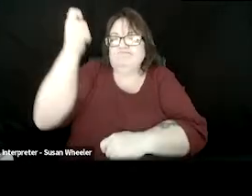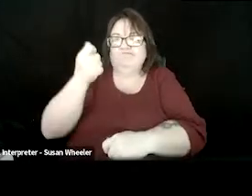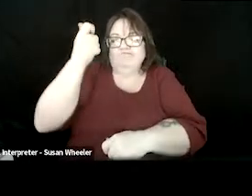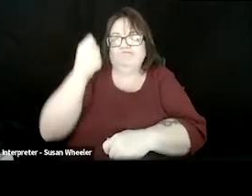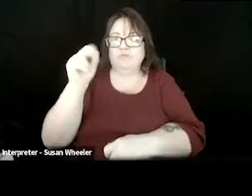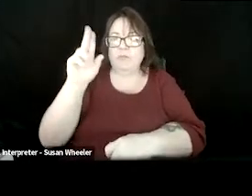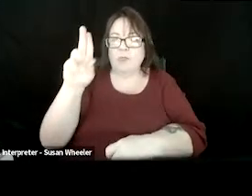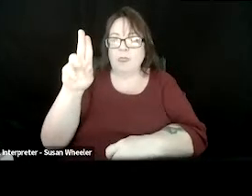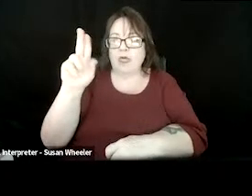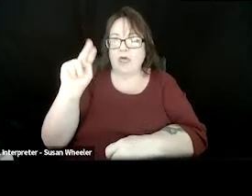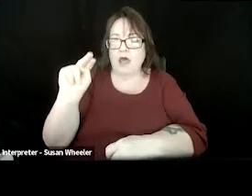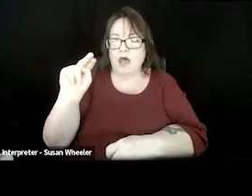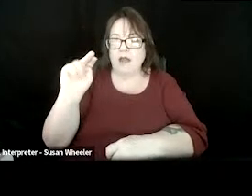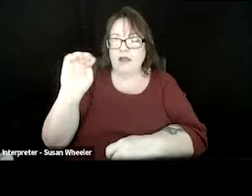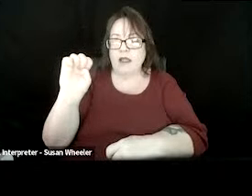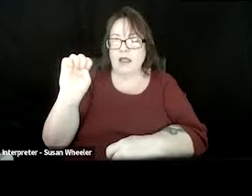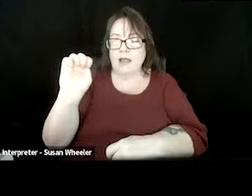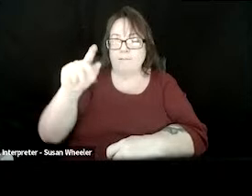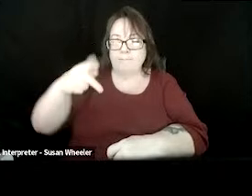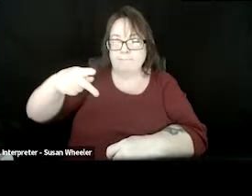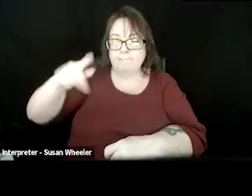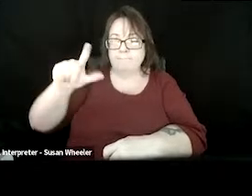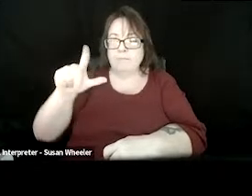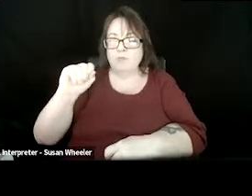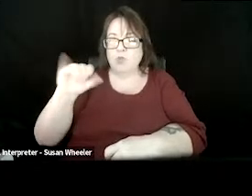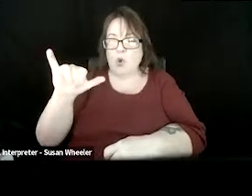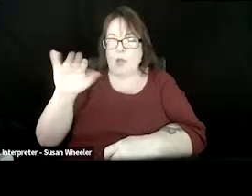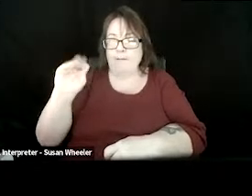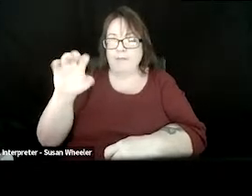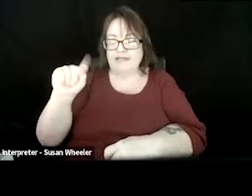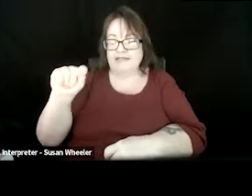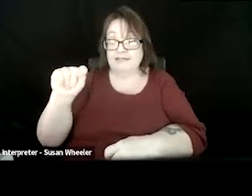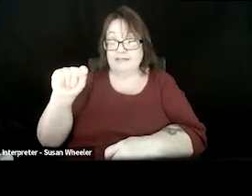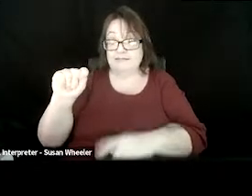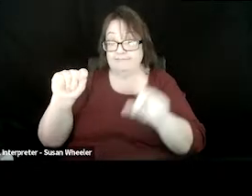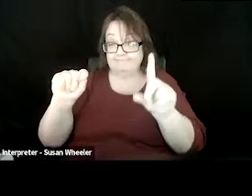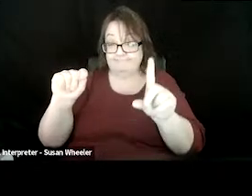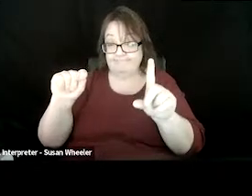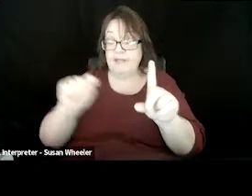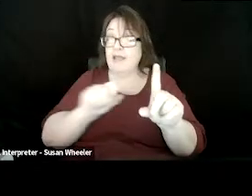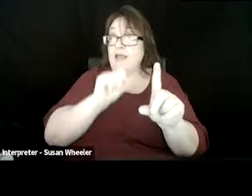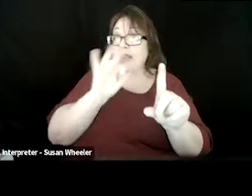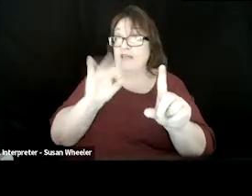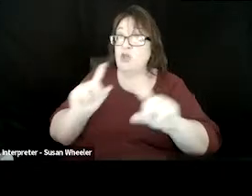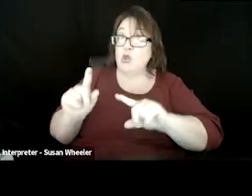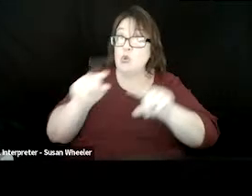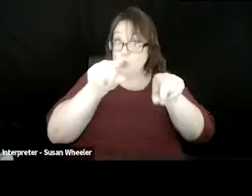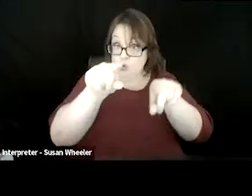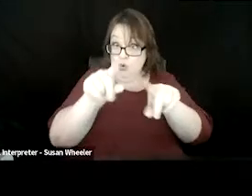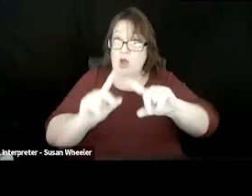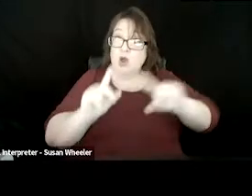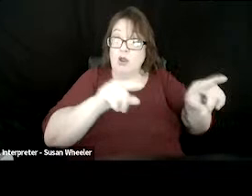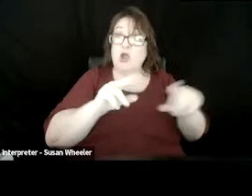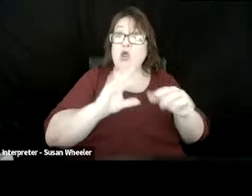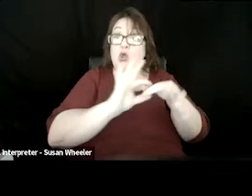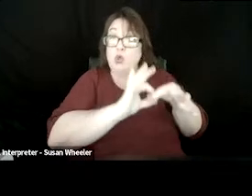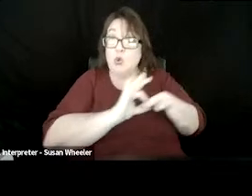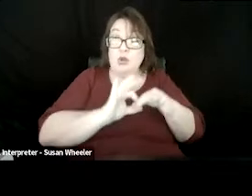if you're being terminated. If you are at a union station and something like this happens to you, I urge you to contact